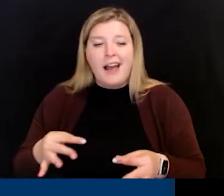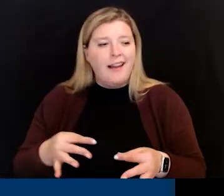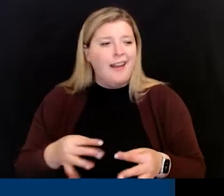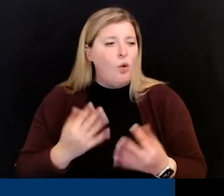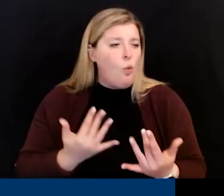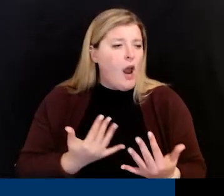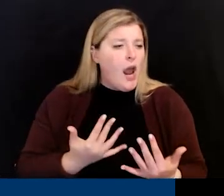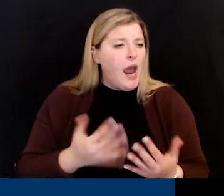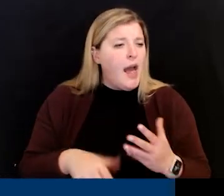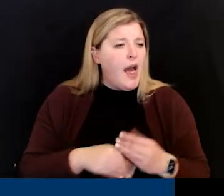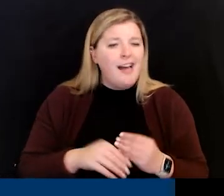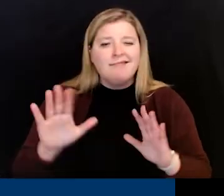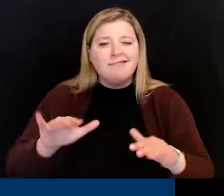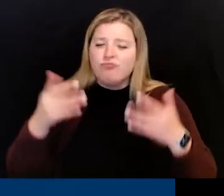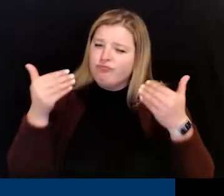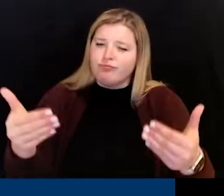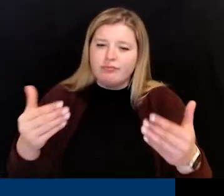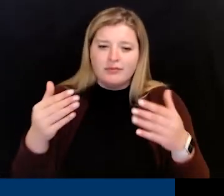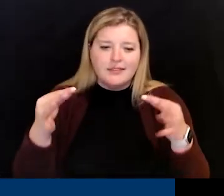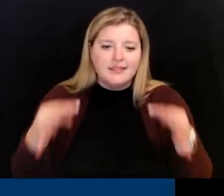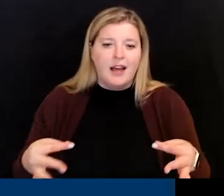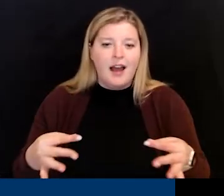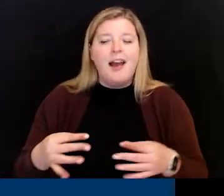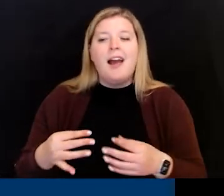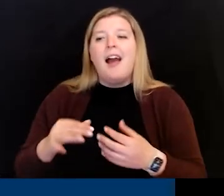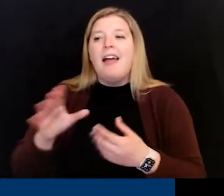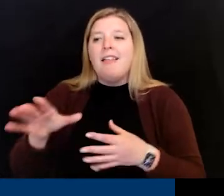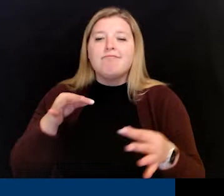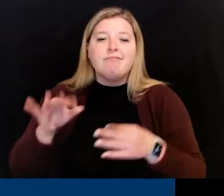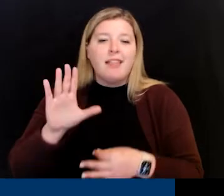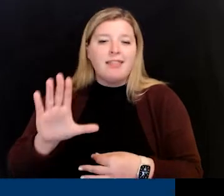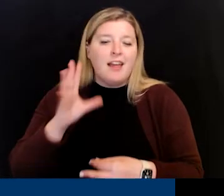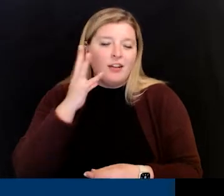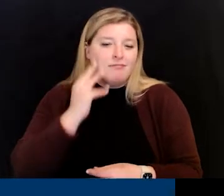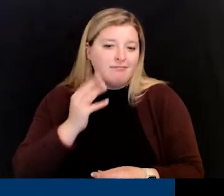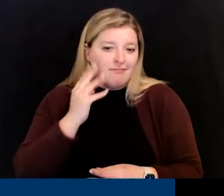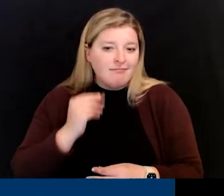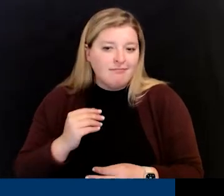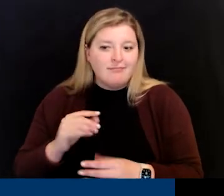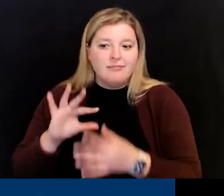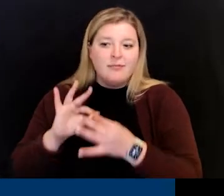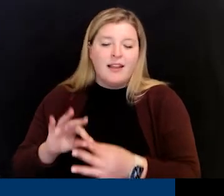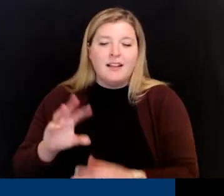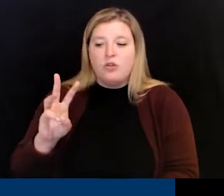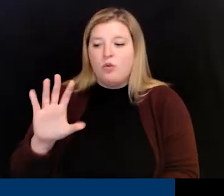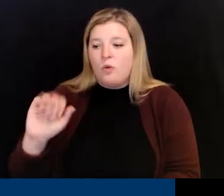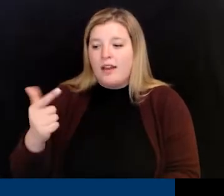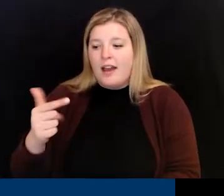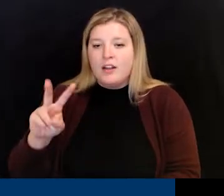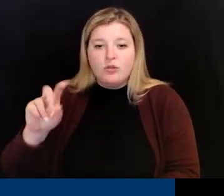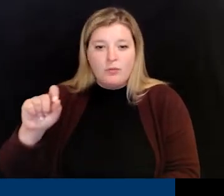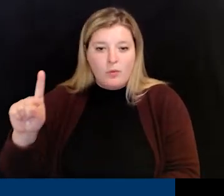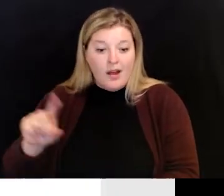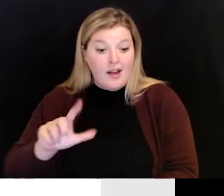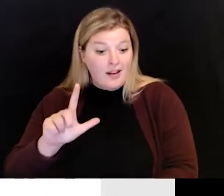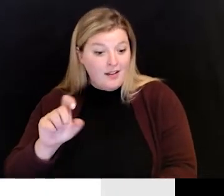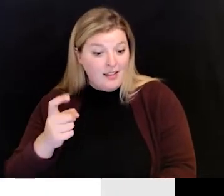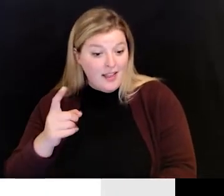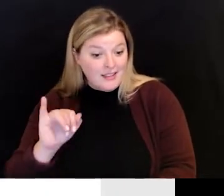in working with WCAG 2.1. I'll let them introduce themselves. Lexi, you go first.